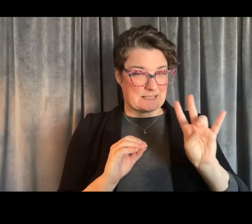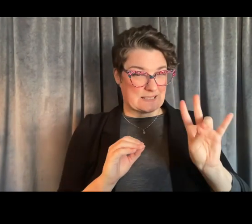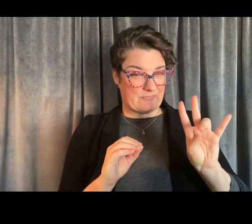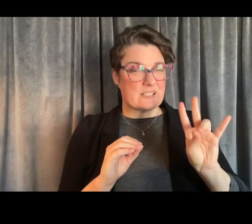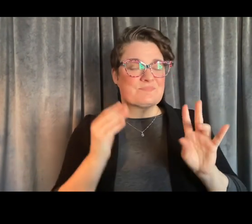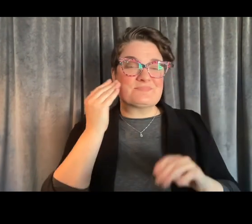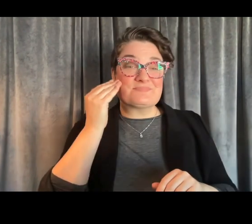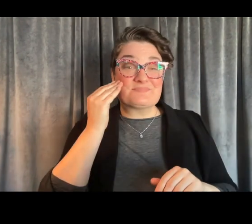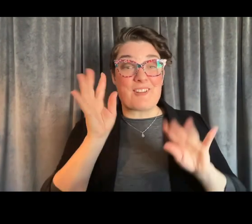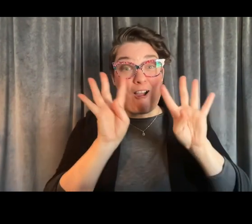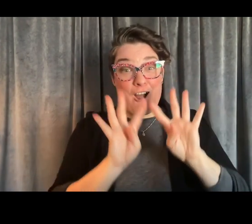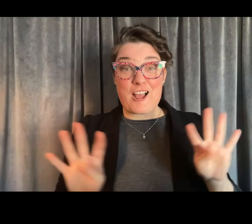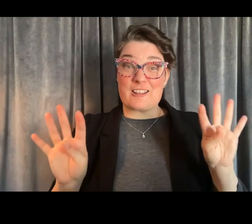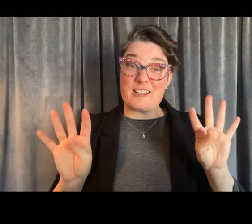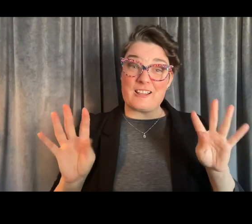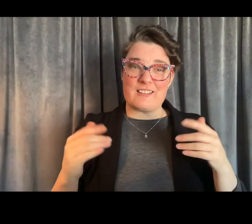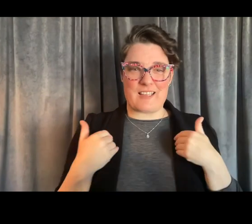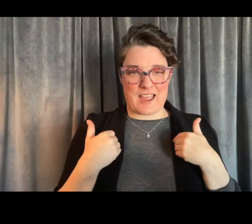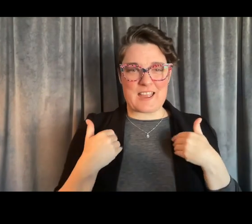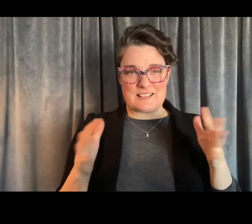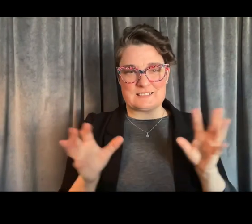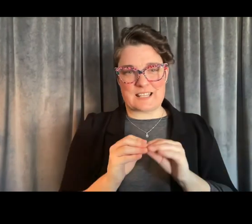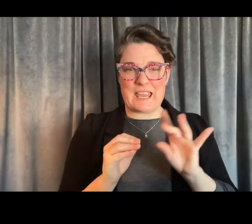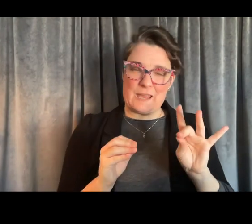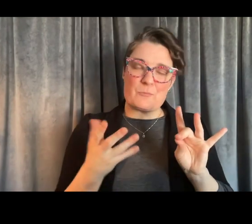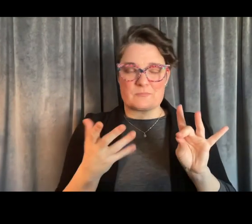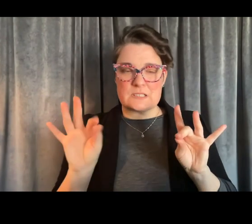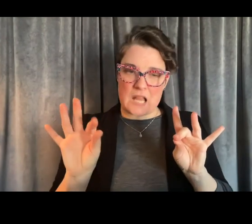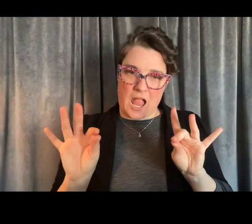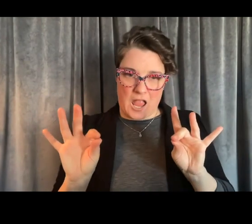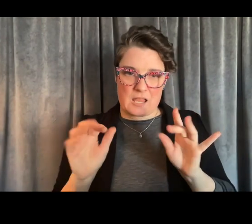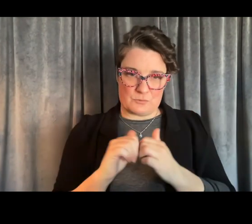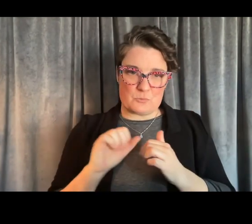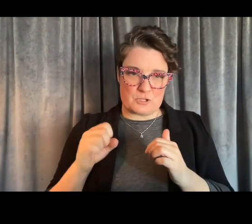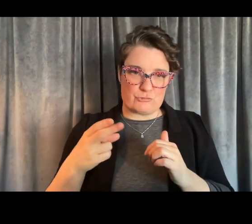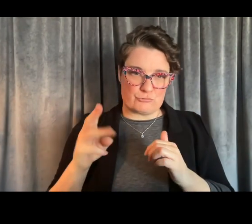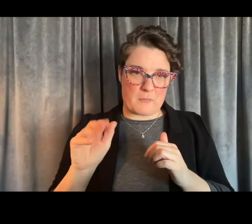Hanukkah menorah has, eight places or nine with the shamash, but the